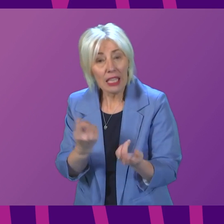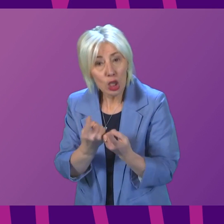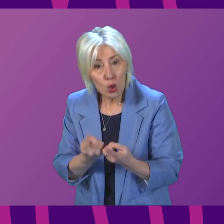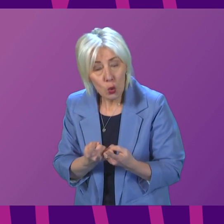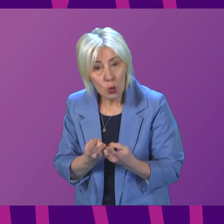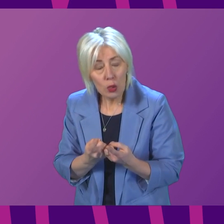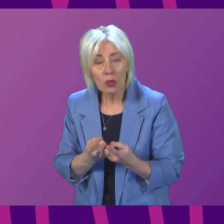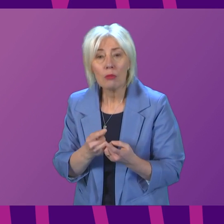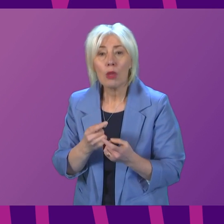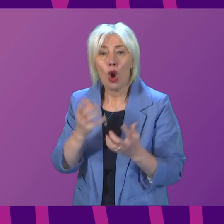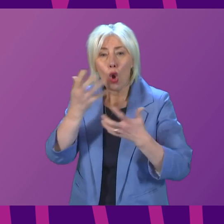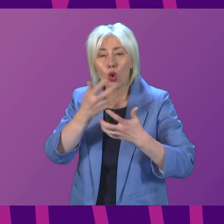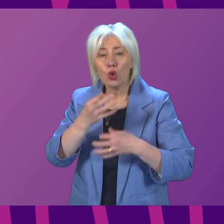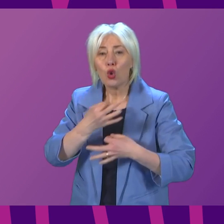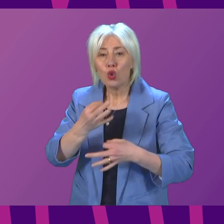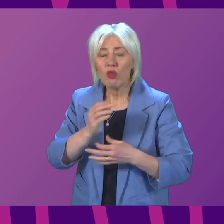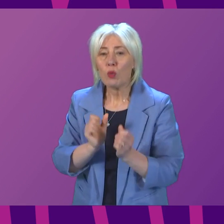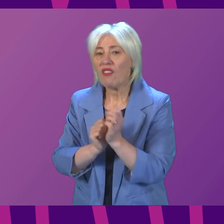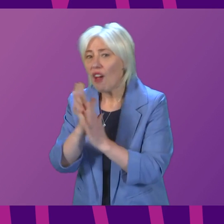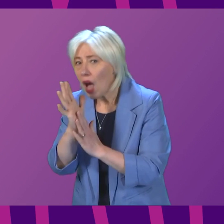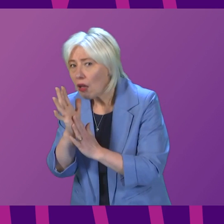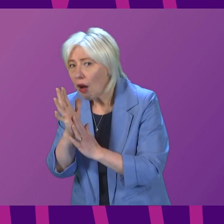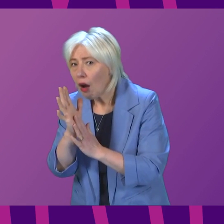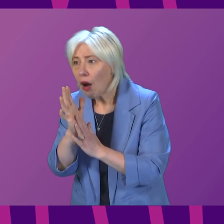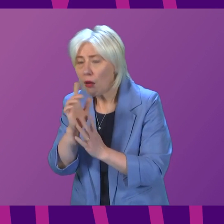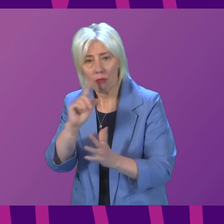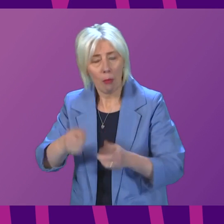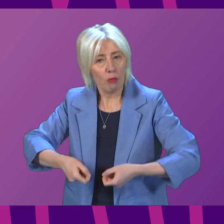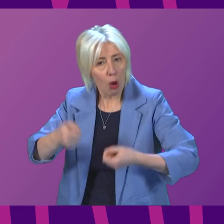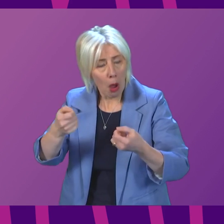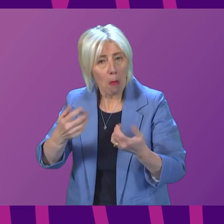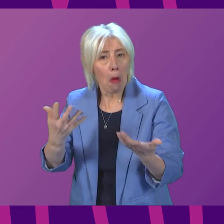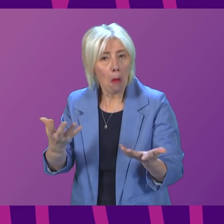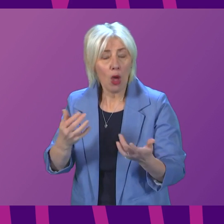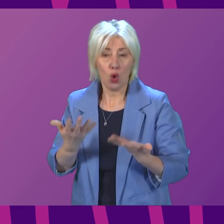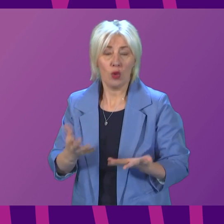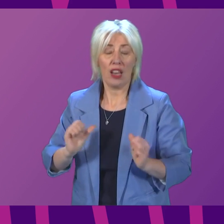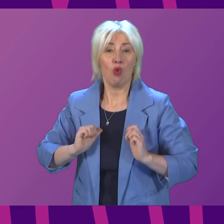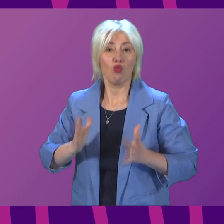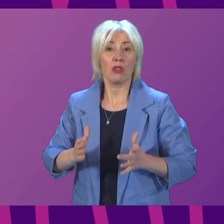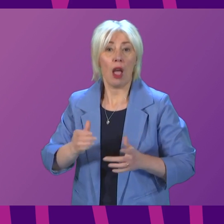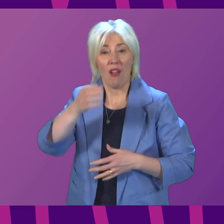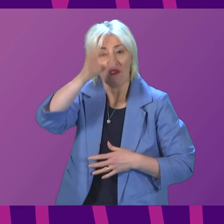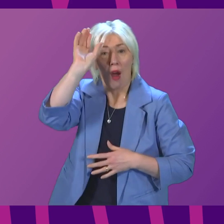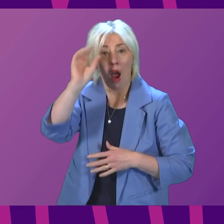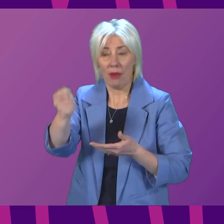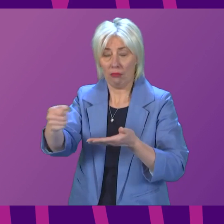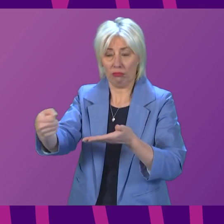Concerns have been raised about the risk from fire from the plan. This morning, a retired firefighter wrote to us. He said: